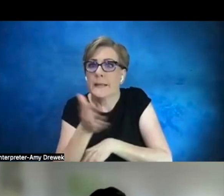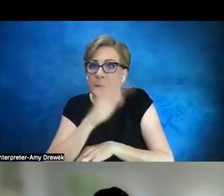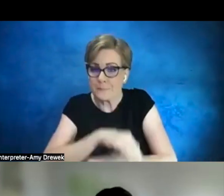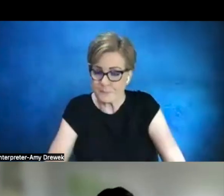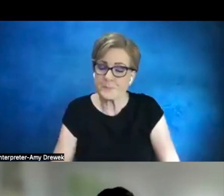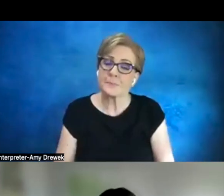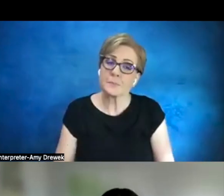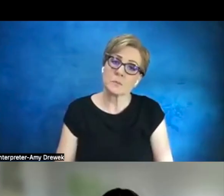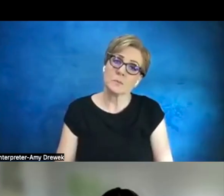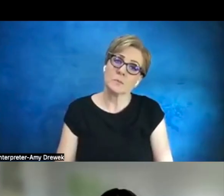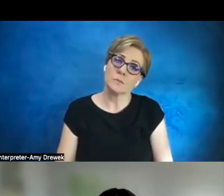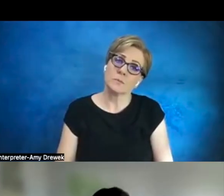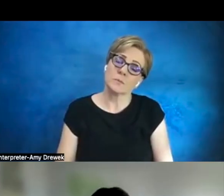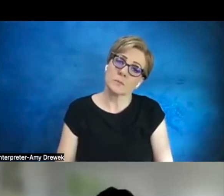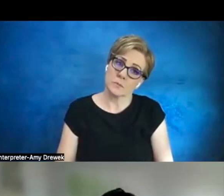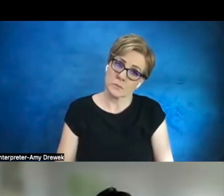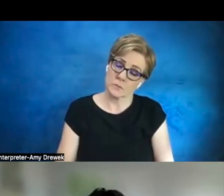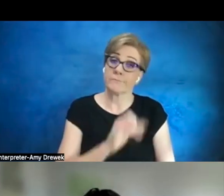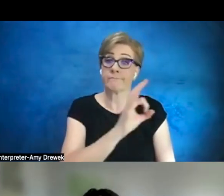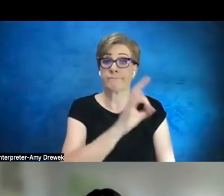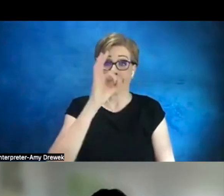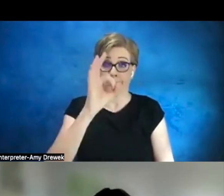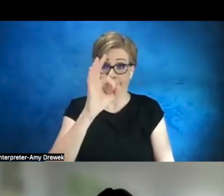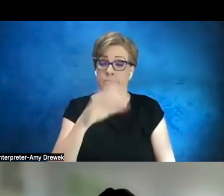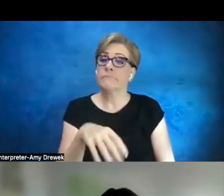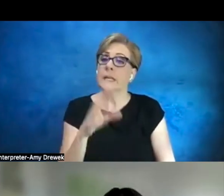We can also see informational interviews as a DMD event.